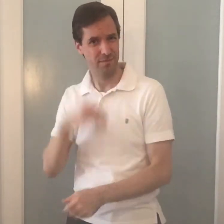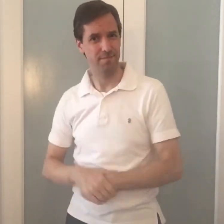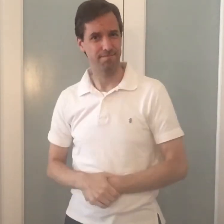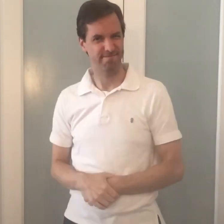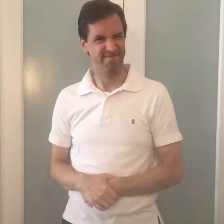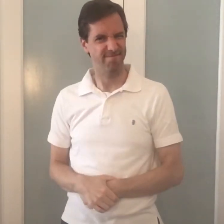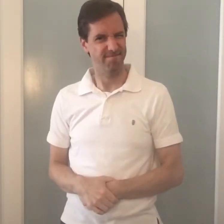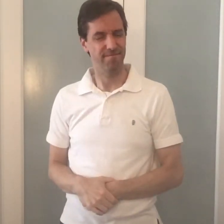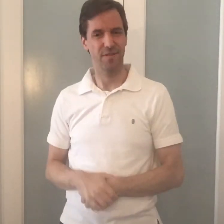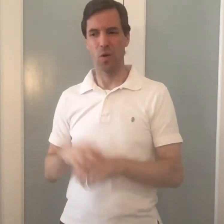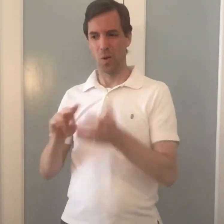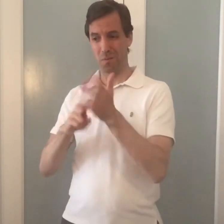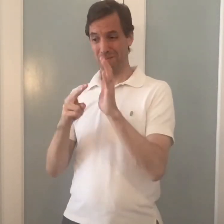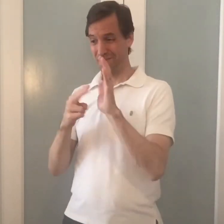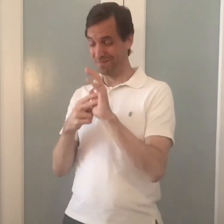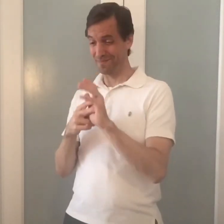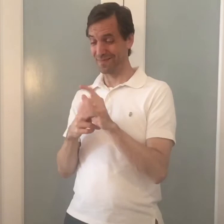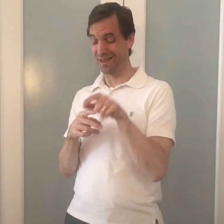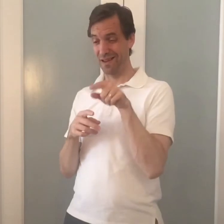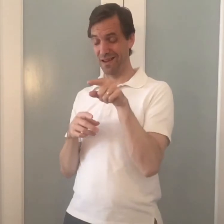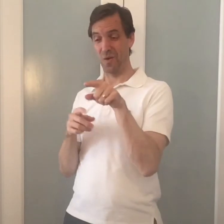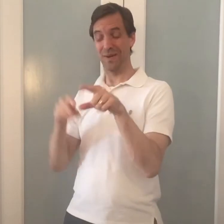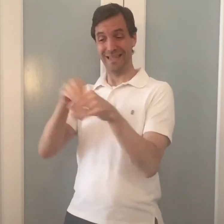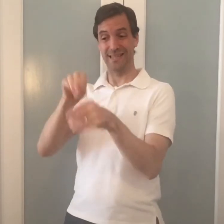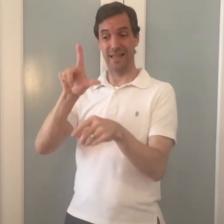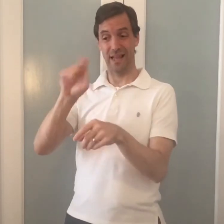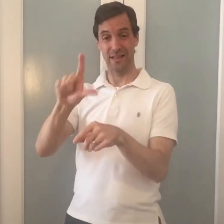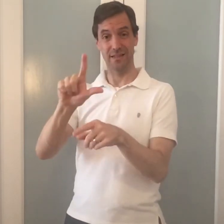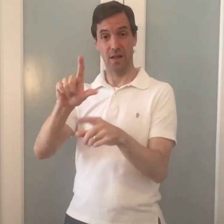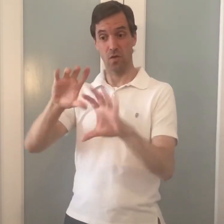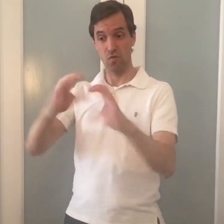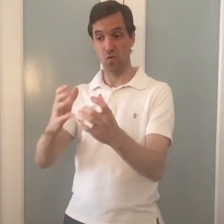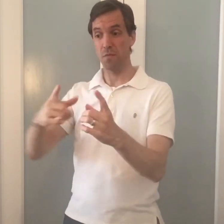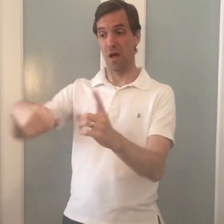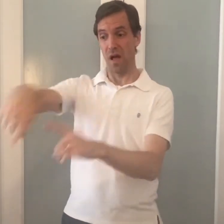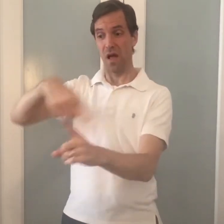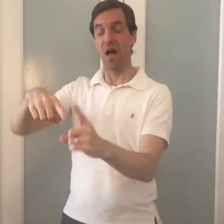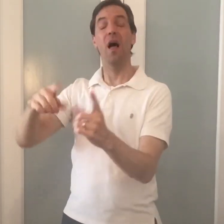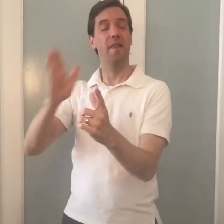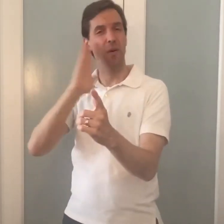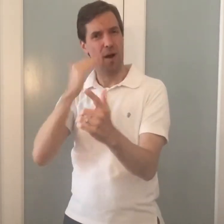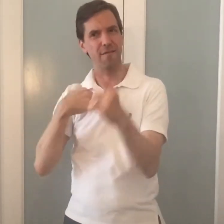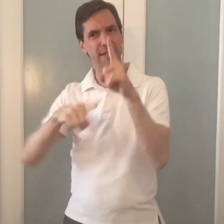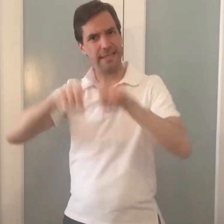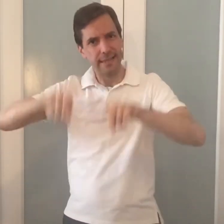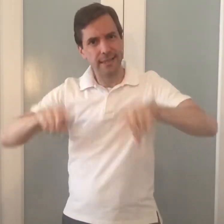represent the children's actual experiences. So within an "LSL" group they